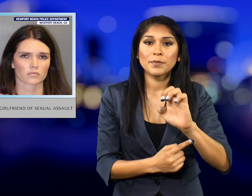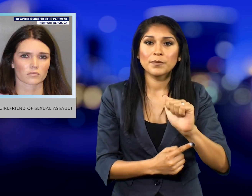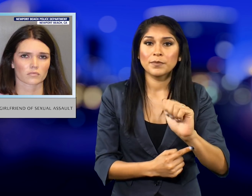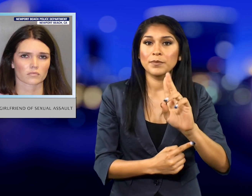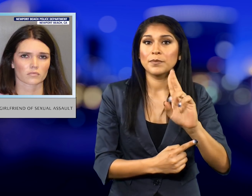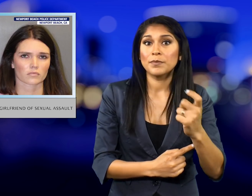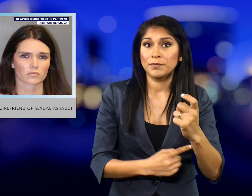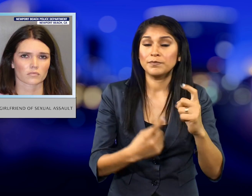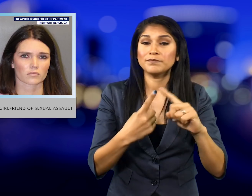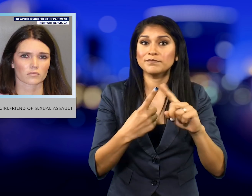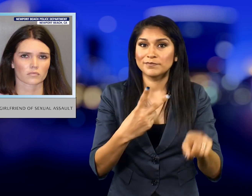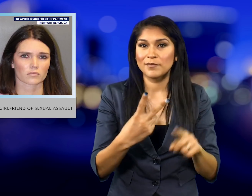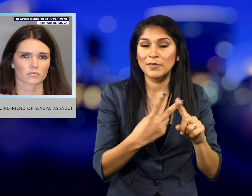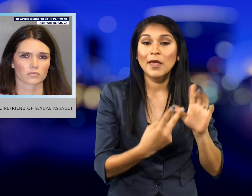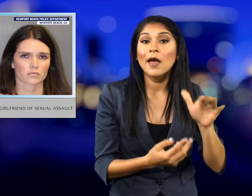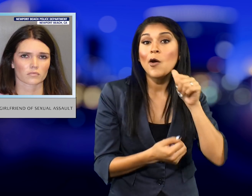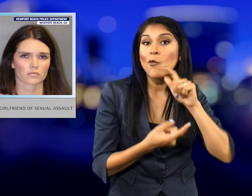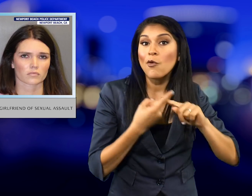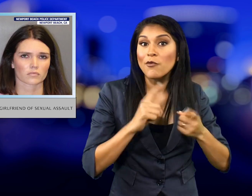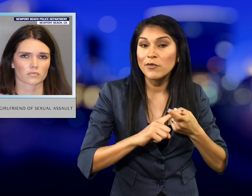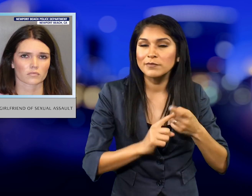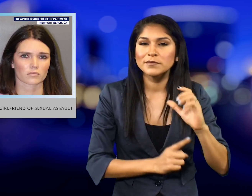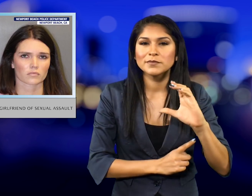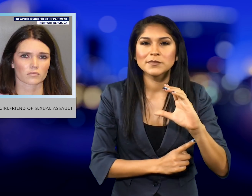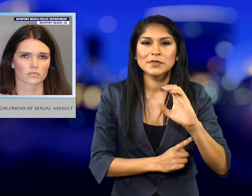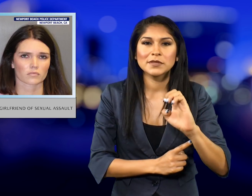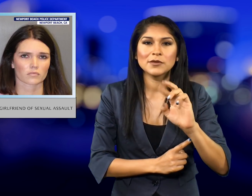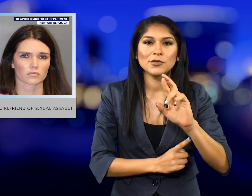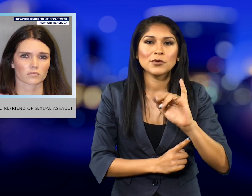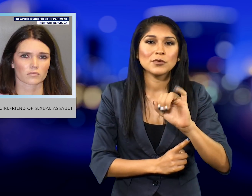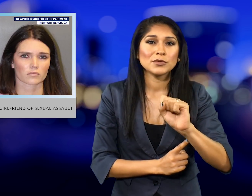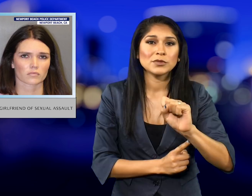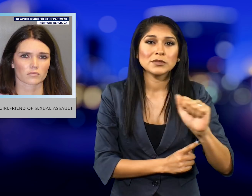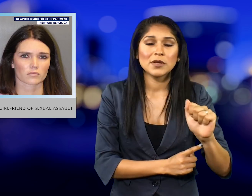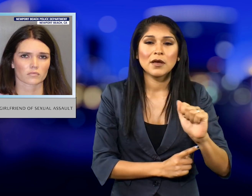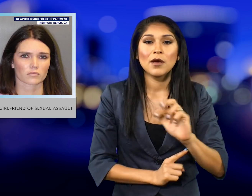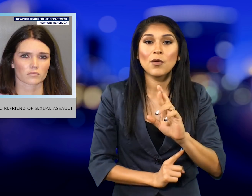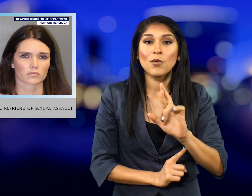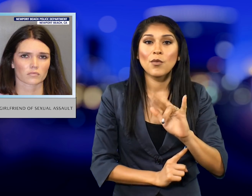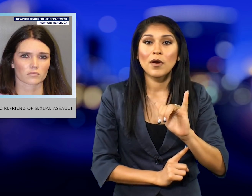earlier this week in Newport Beach.